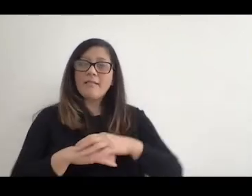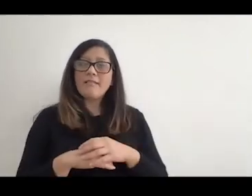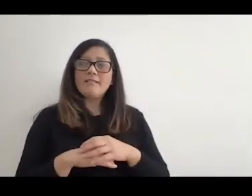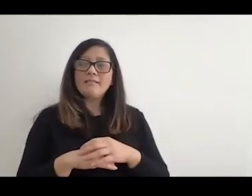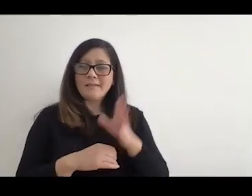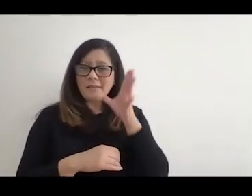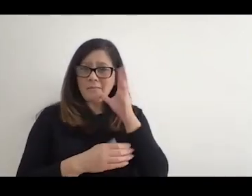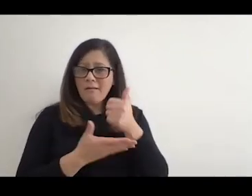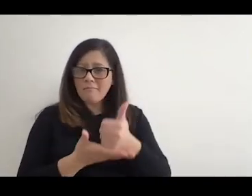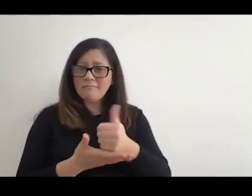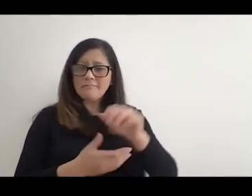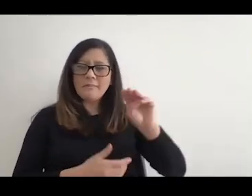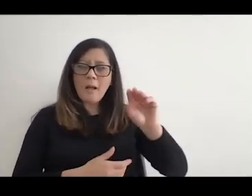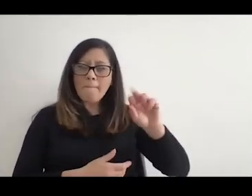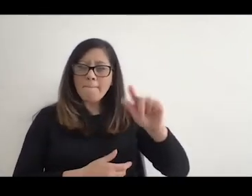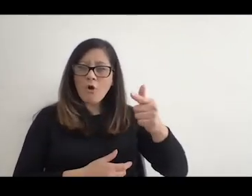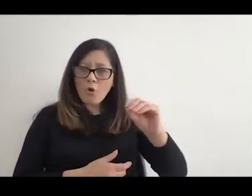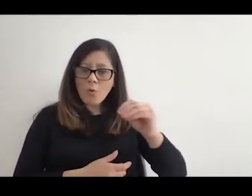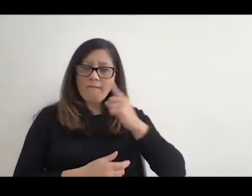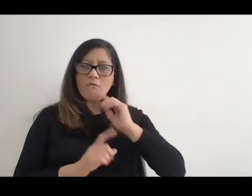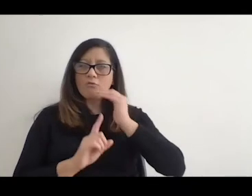every aspect of getting dressed because